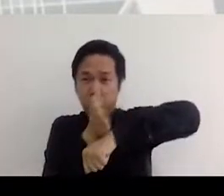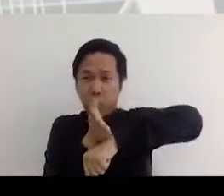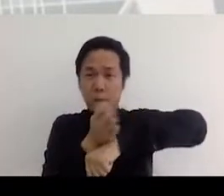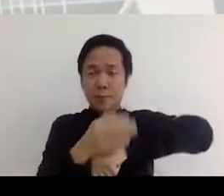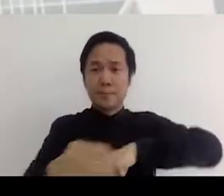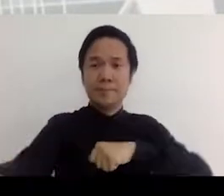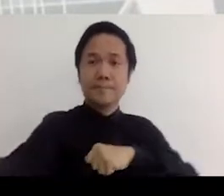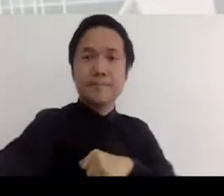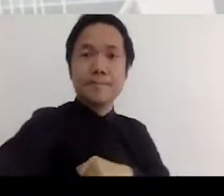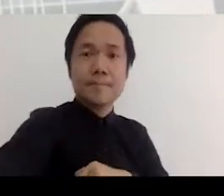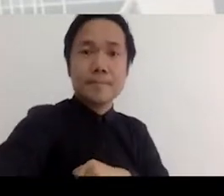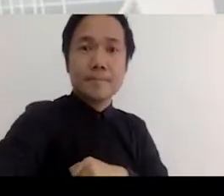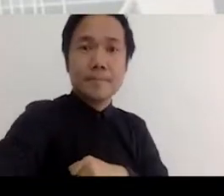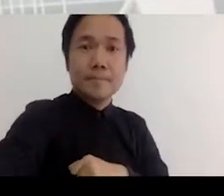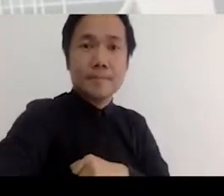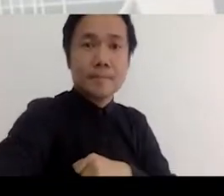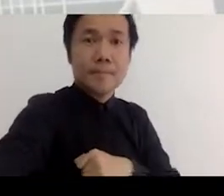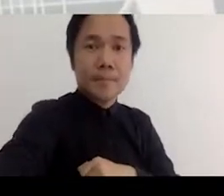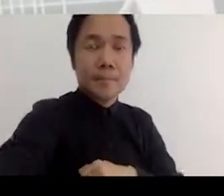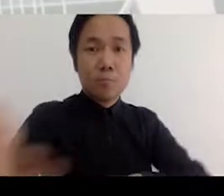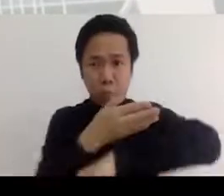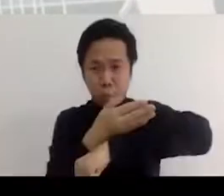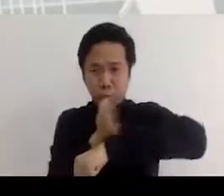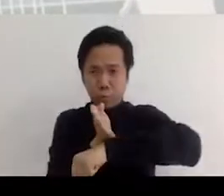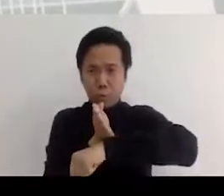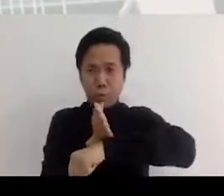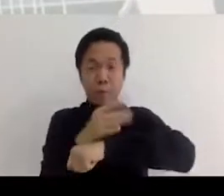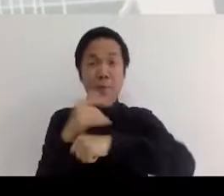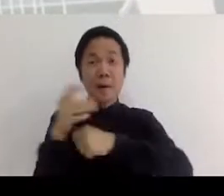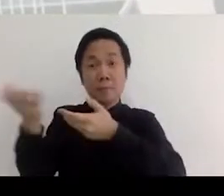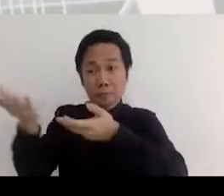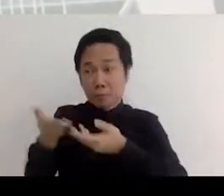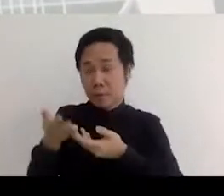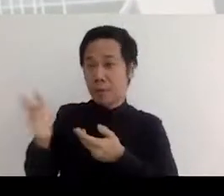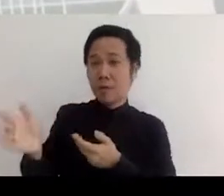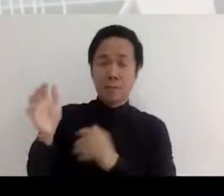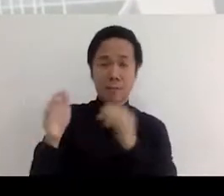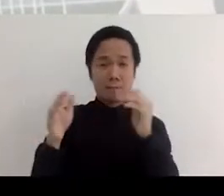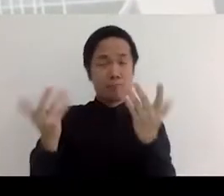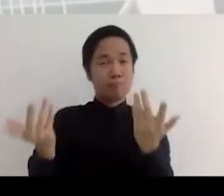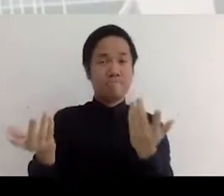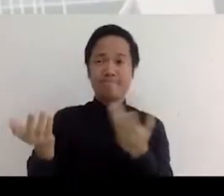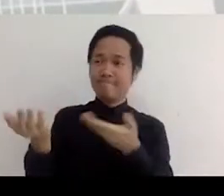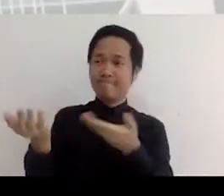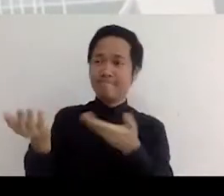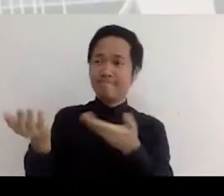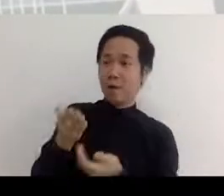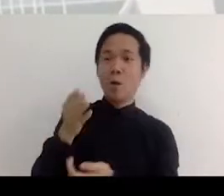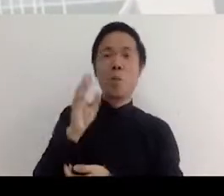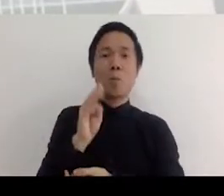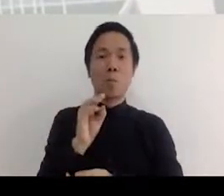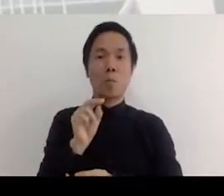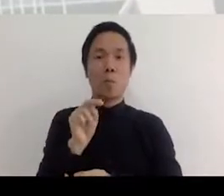But I would like to mention that all the questions we have gathered, we will provide you with the answers to that.